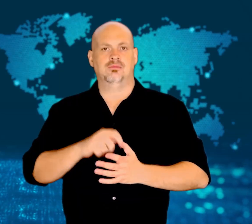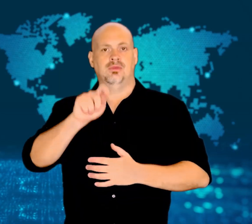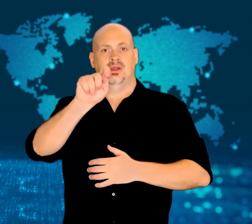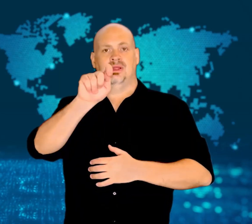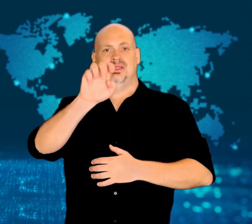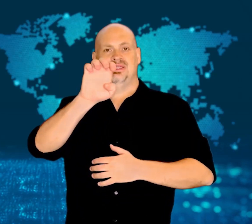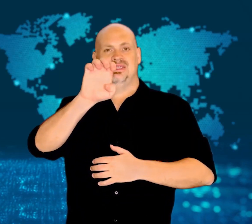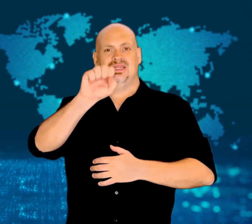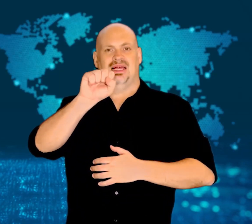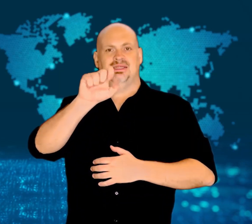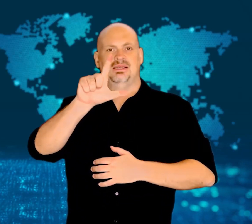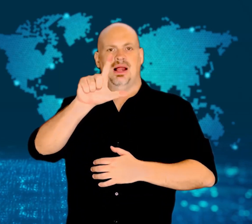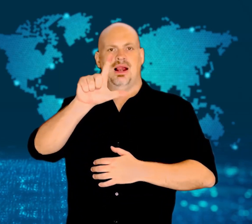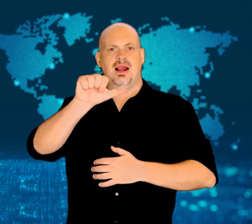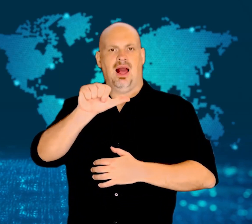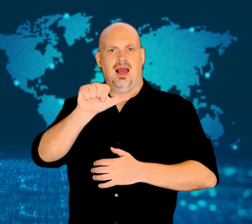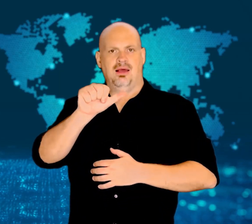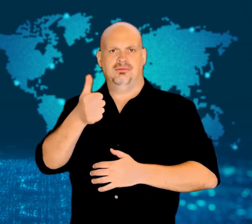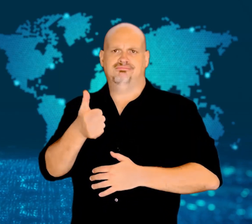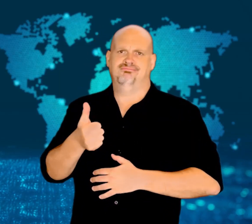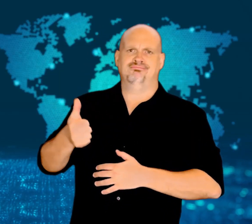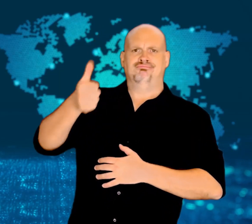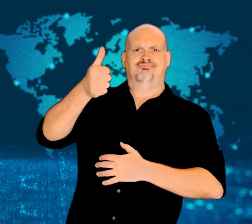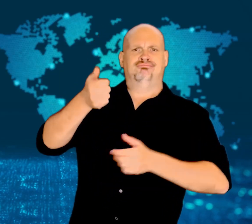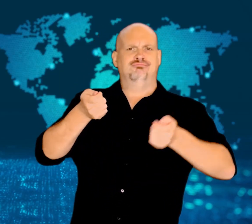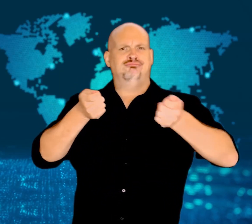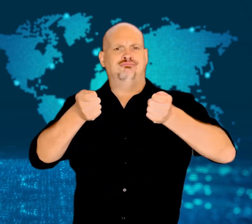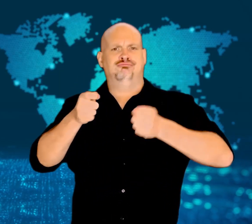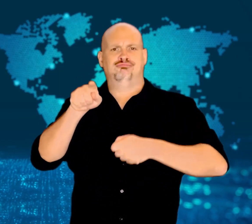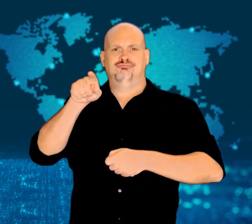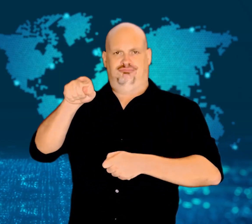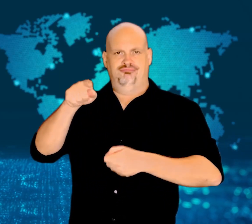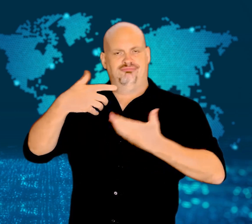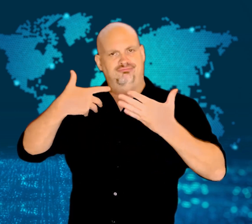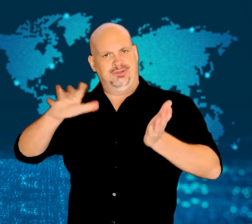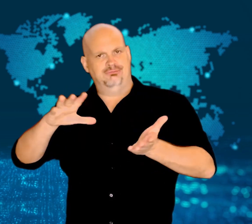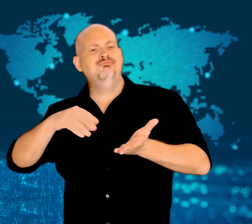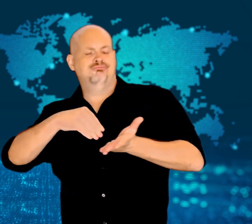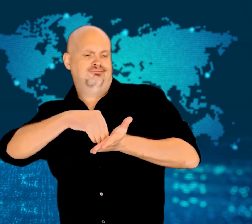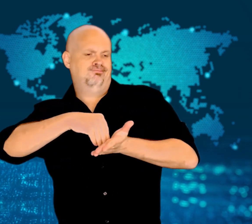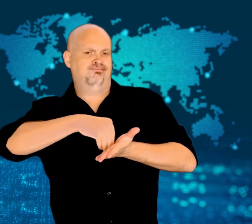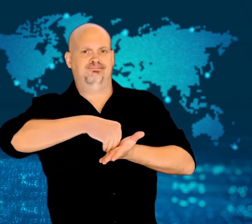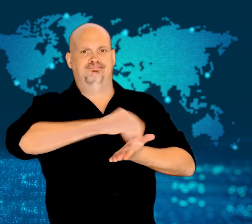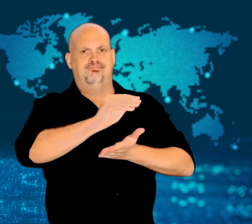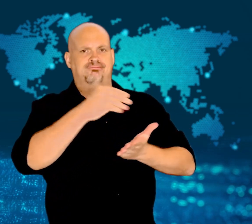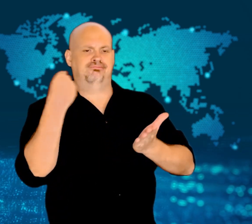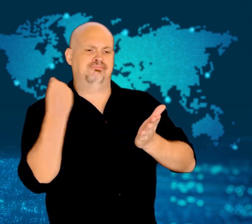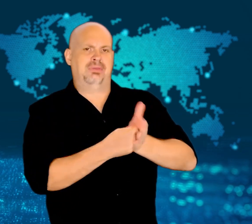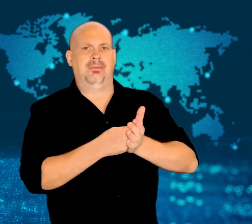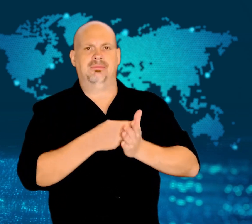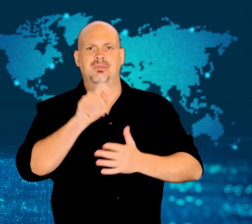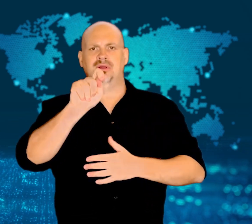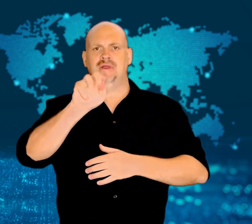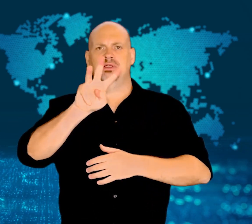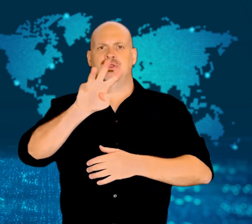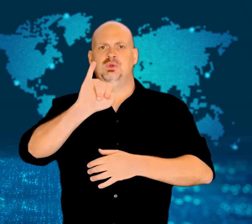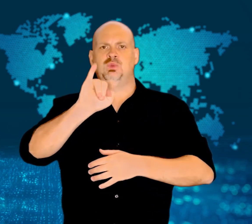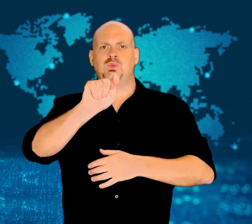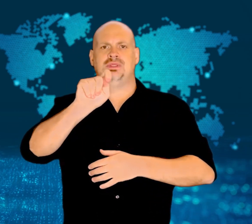[GAVIN]: Tesla's CEO has bought Twitter for $44 billion USD.